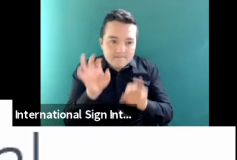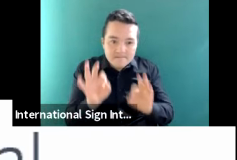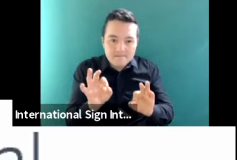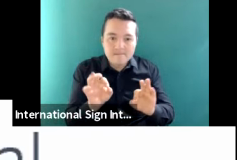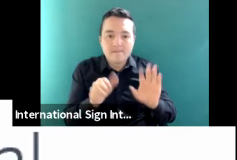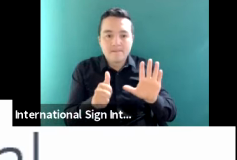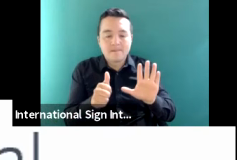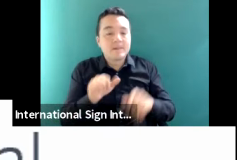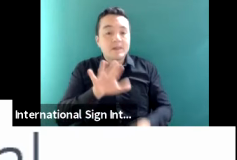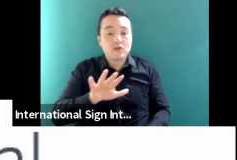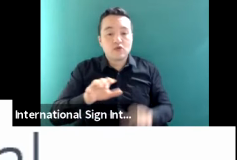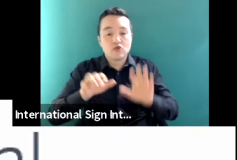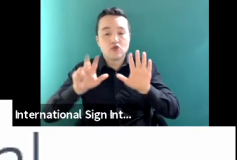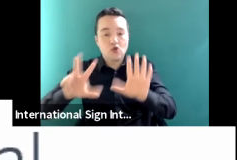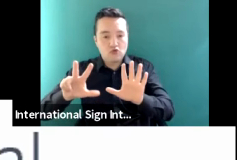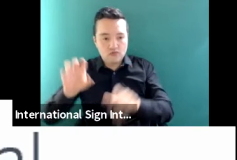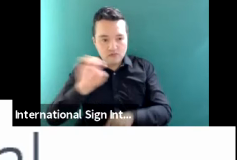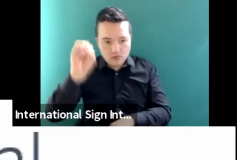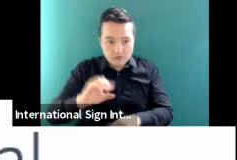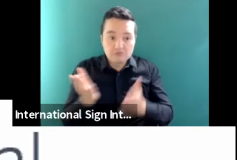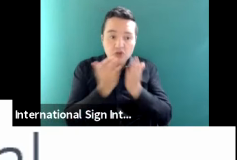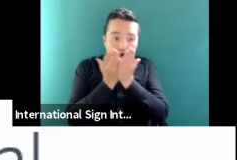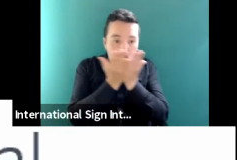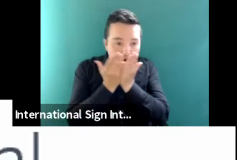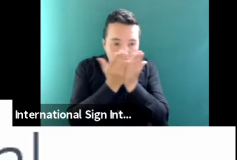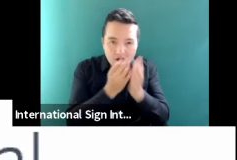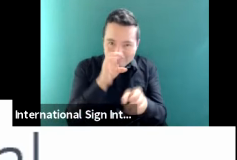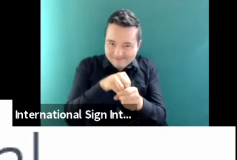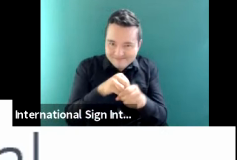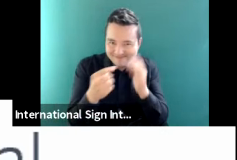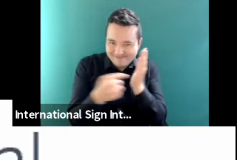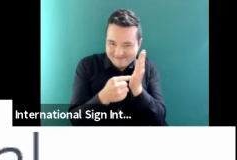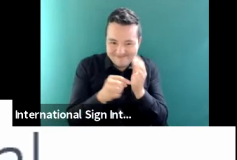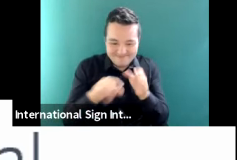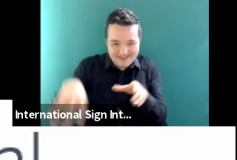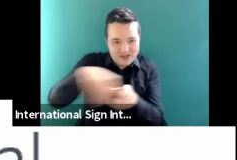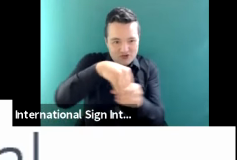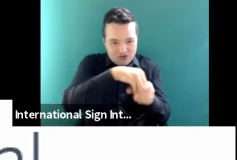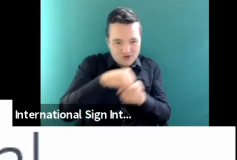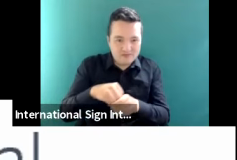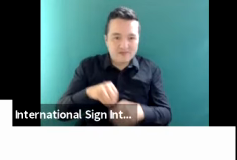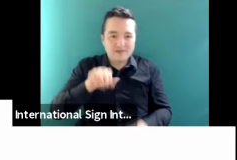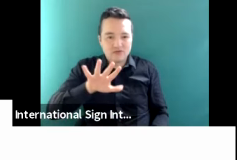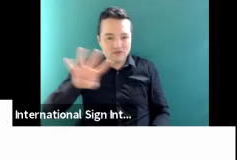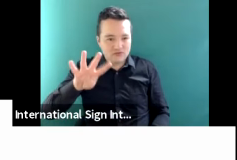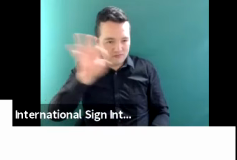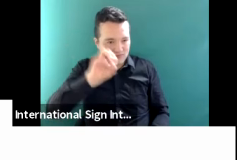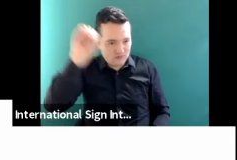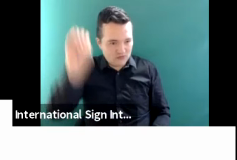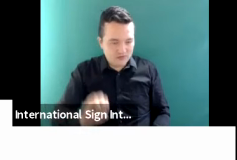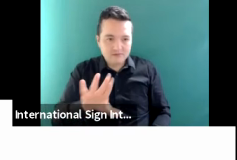TV, 61 percent of countries.